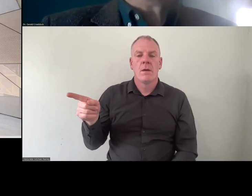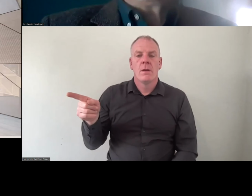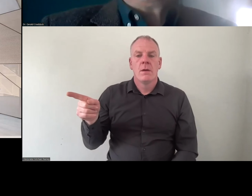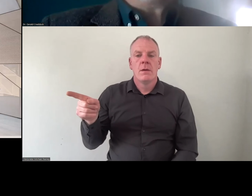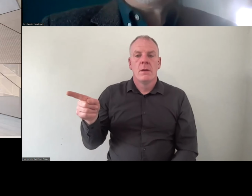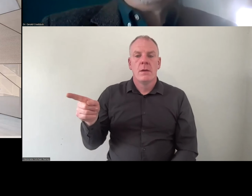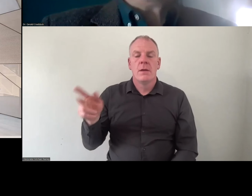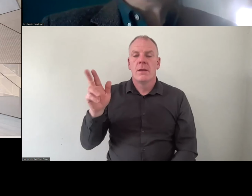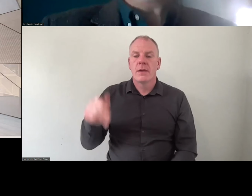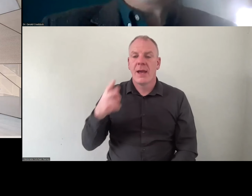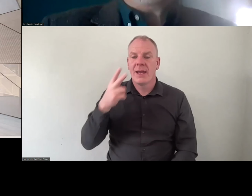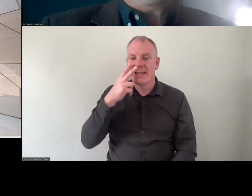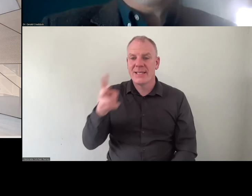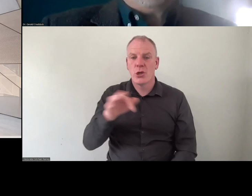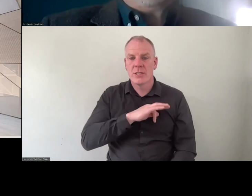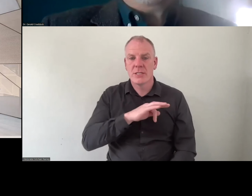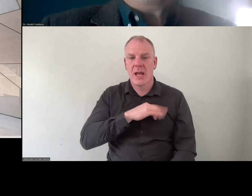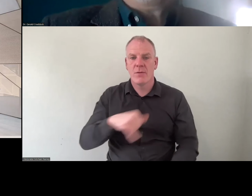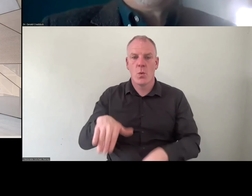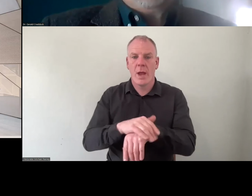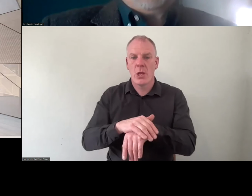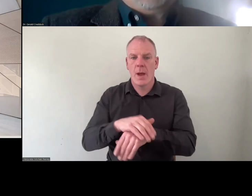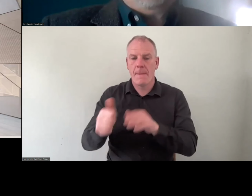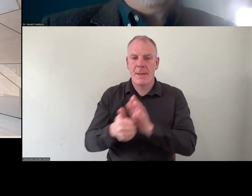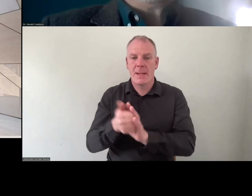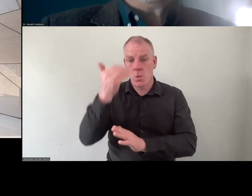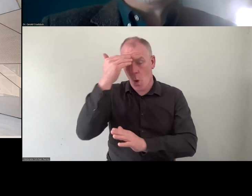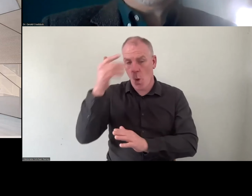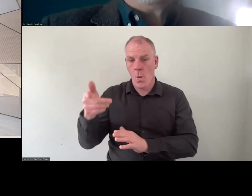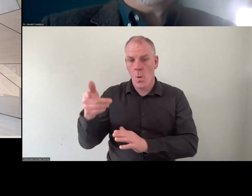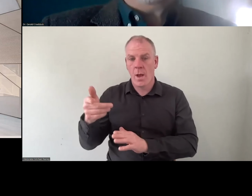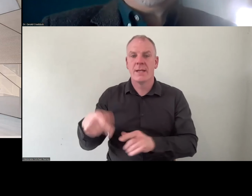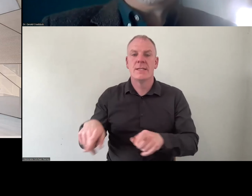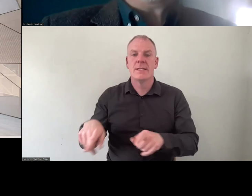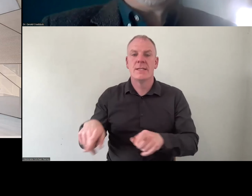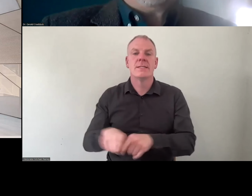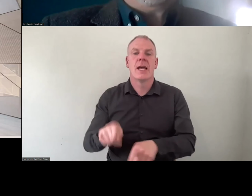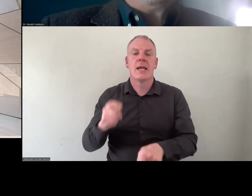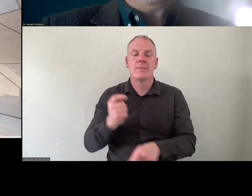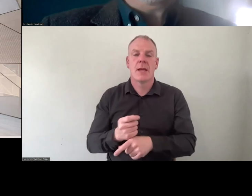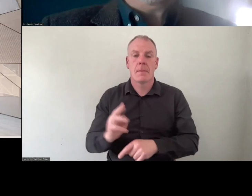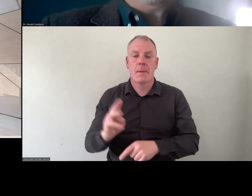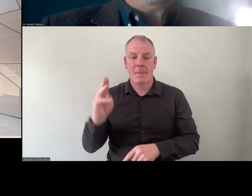..to be able to locate yourself within the building. Also within the image are spaces...